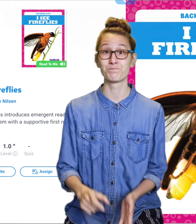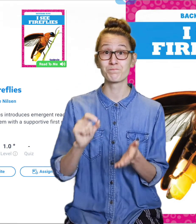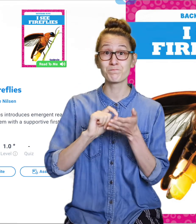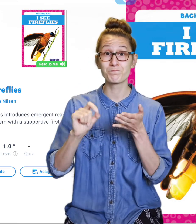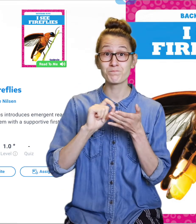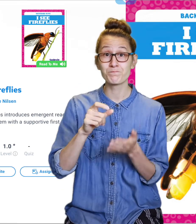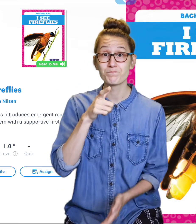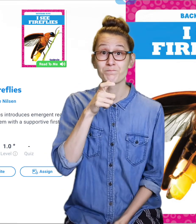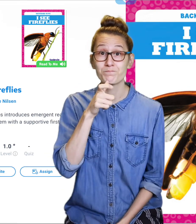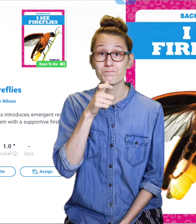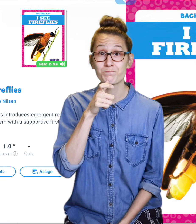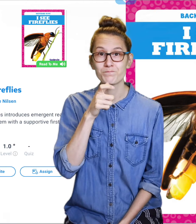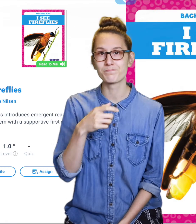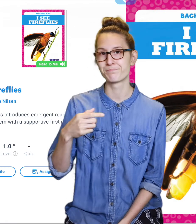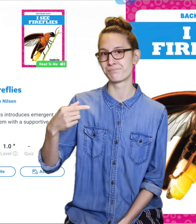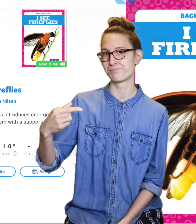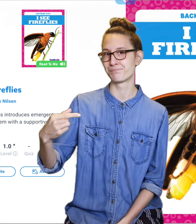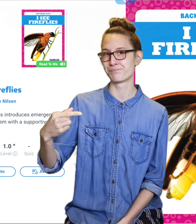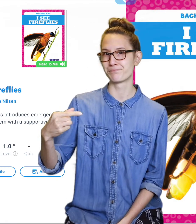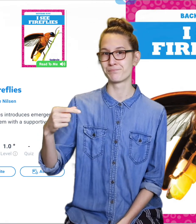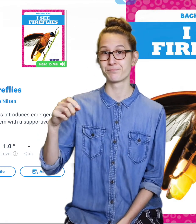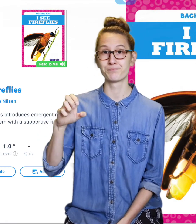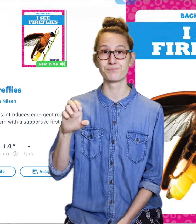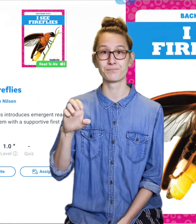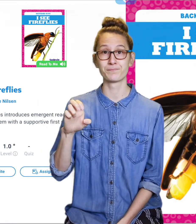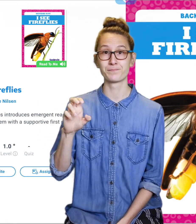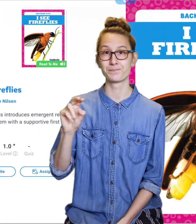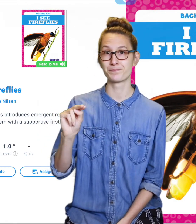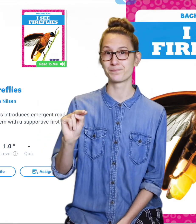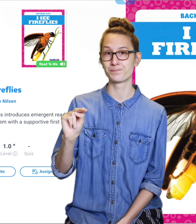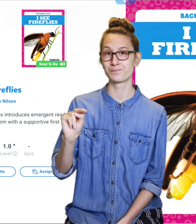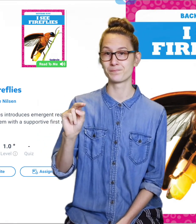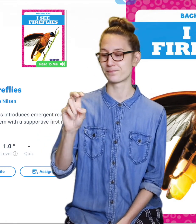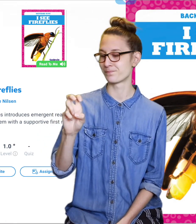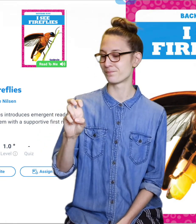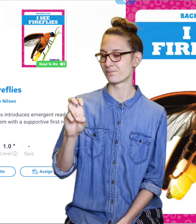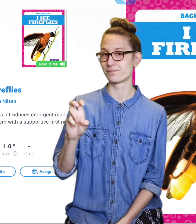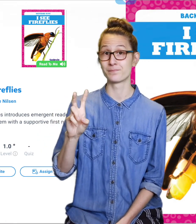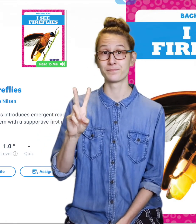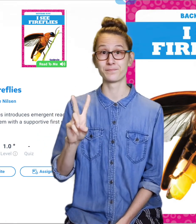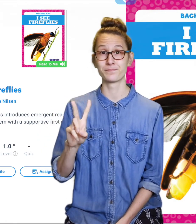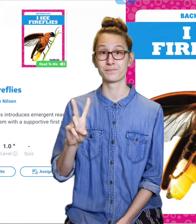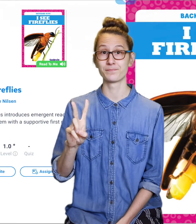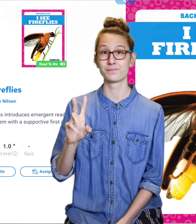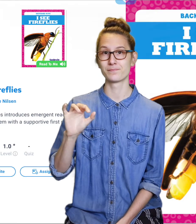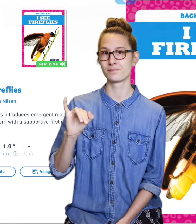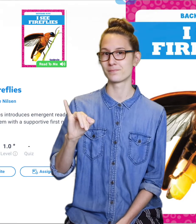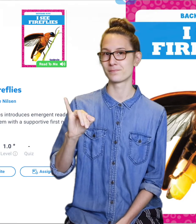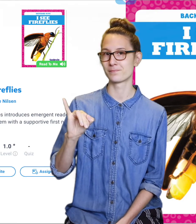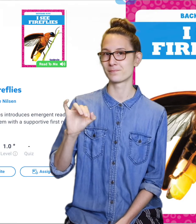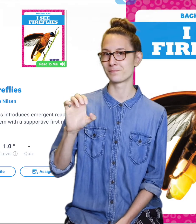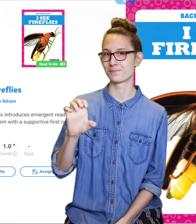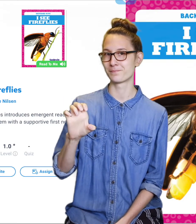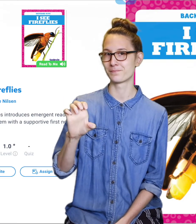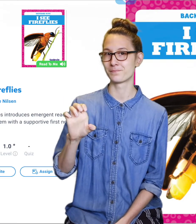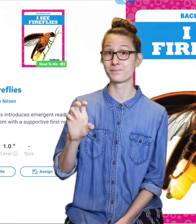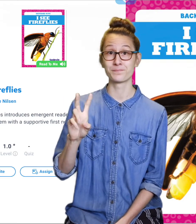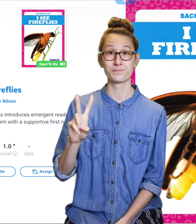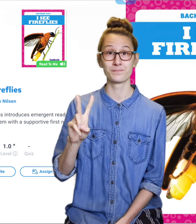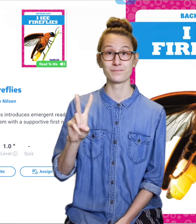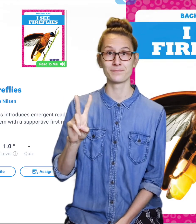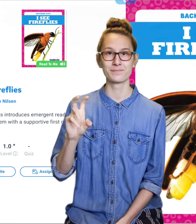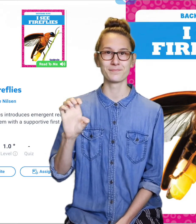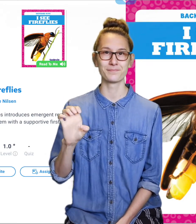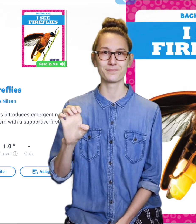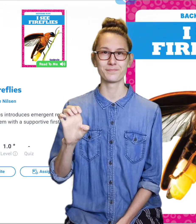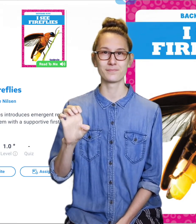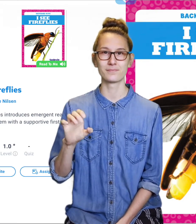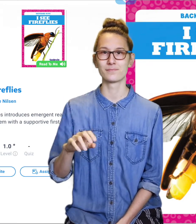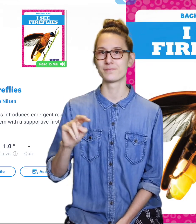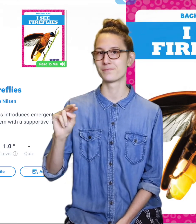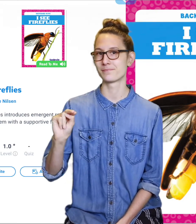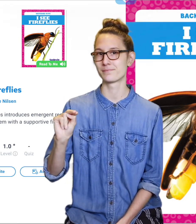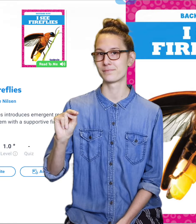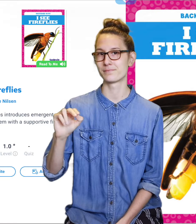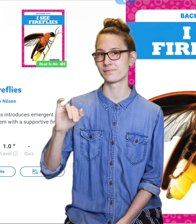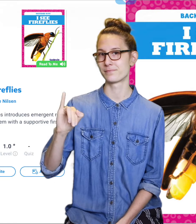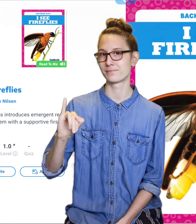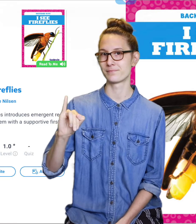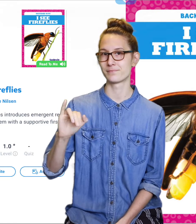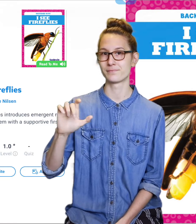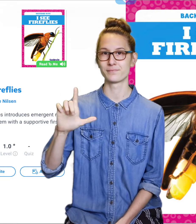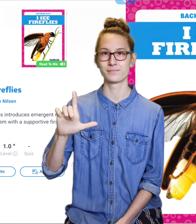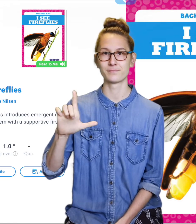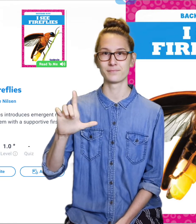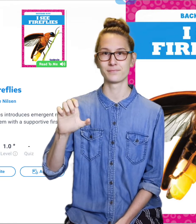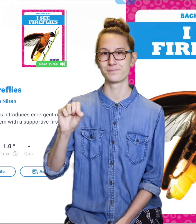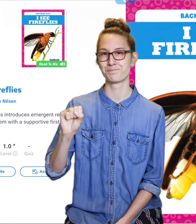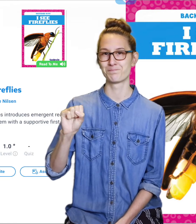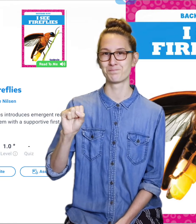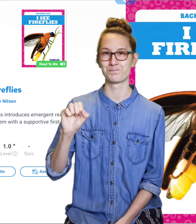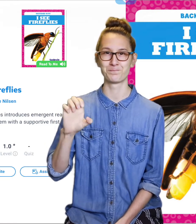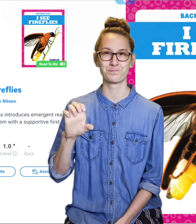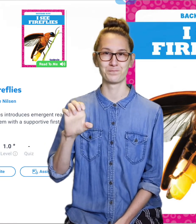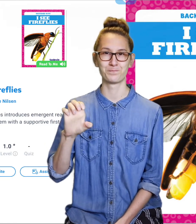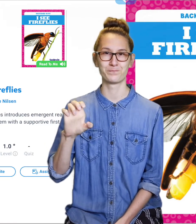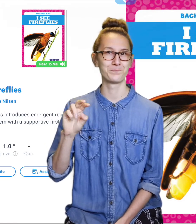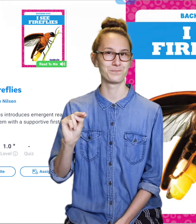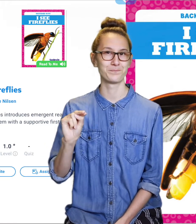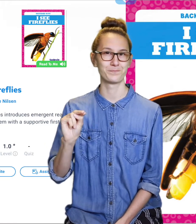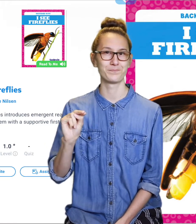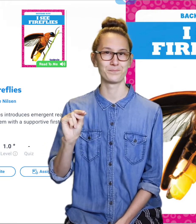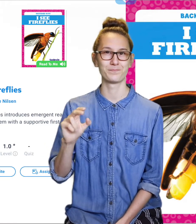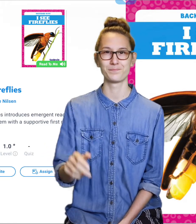By Genevieve Nilsen